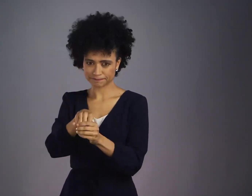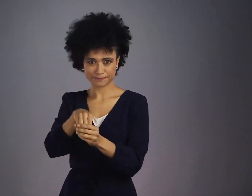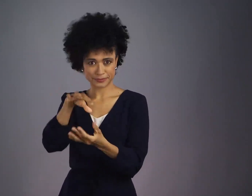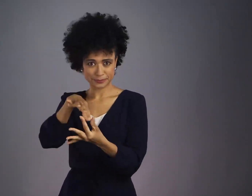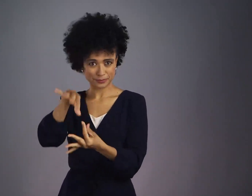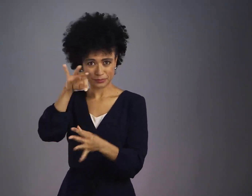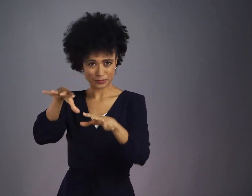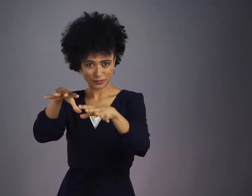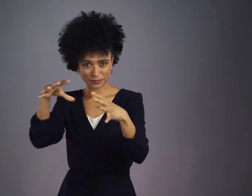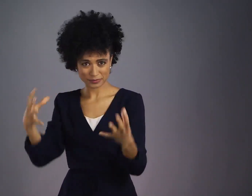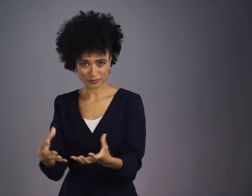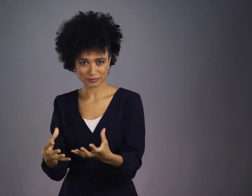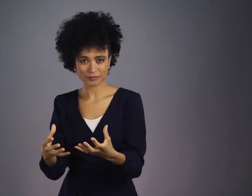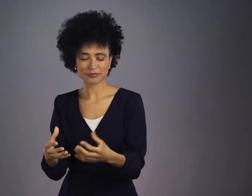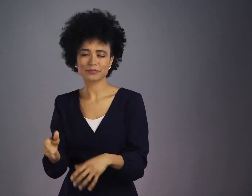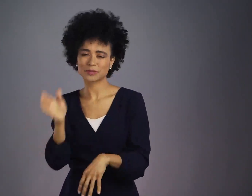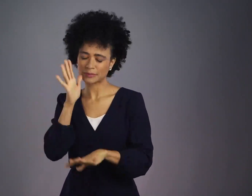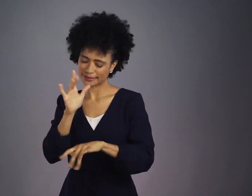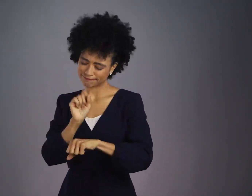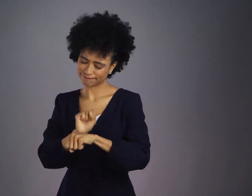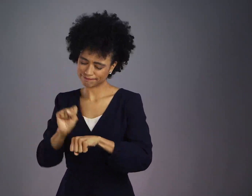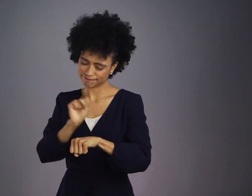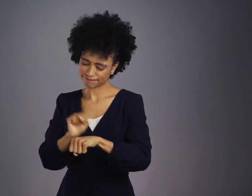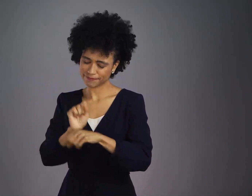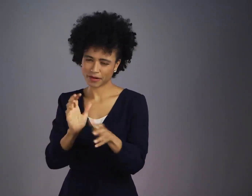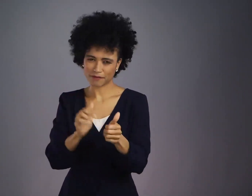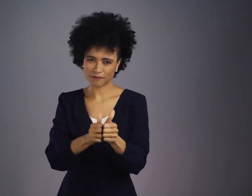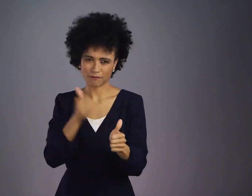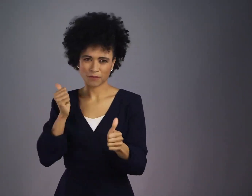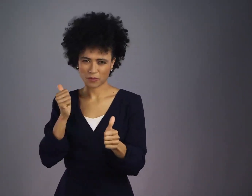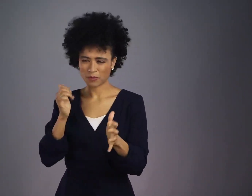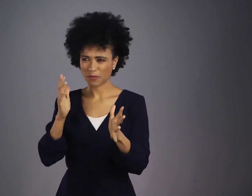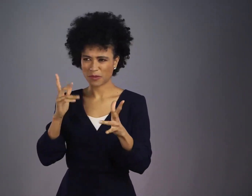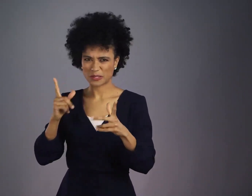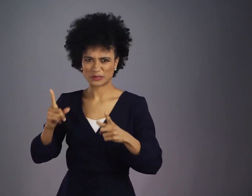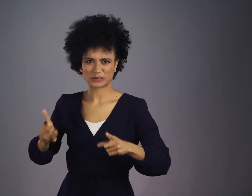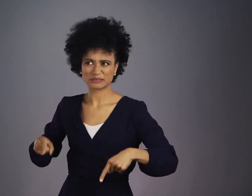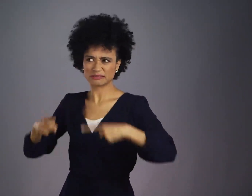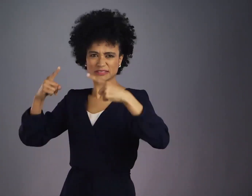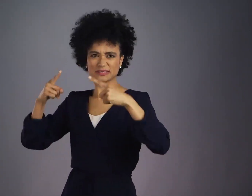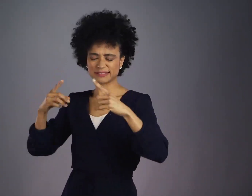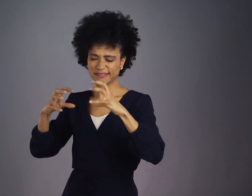he will also be doing everything in his power to avoid disagreement or contention.